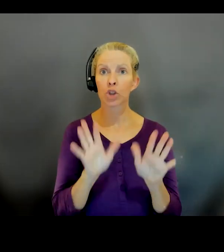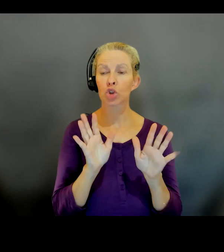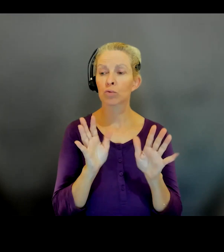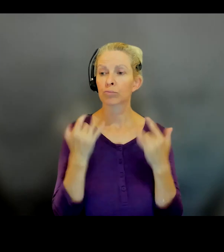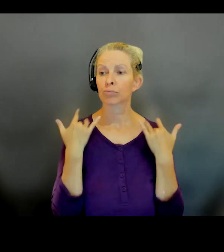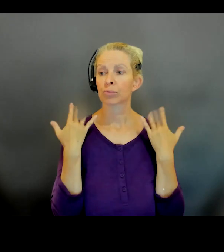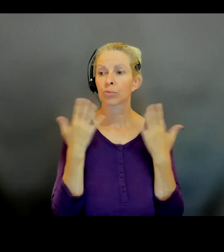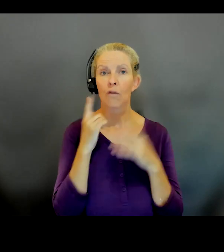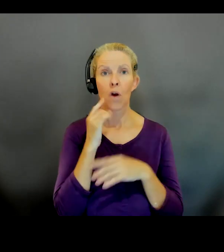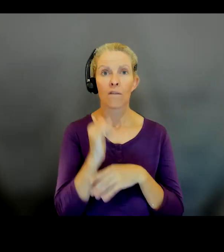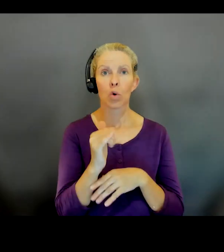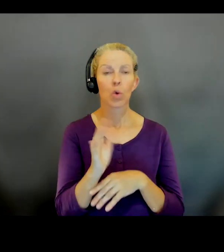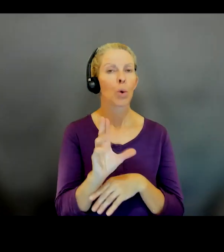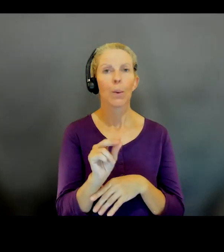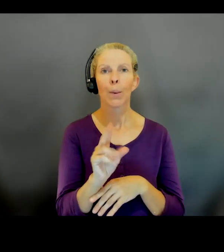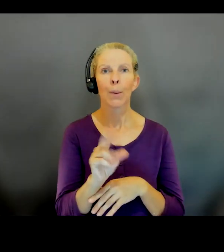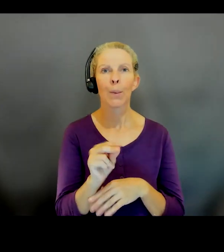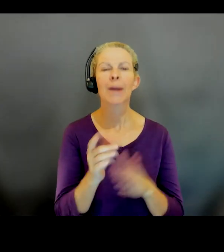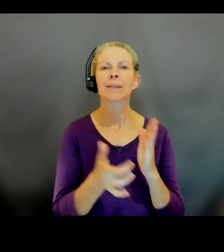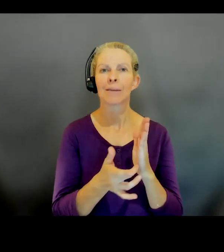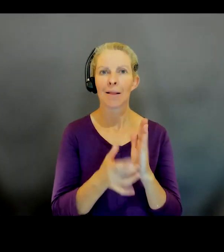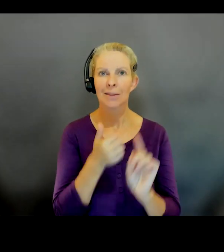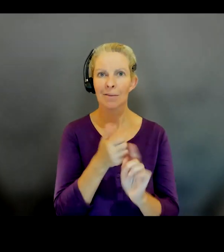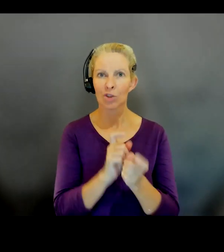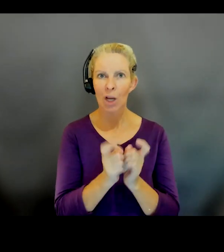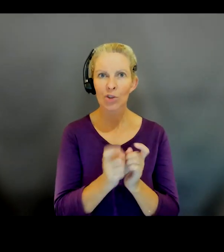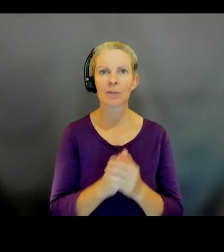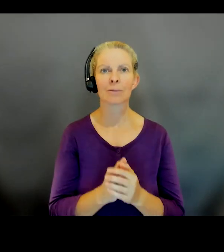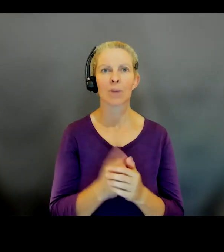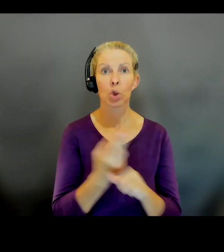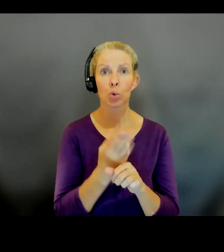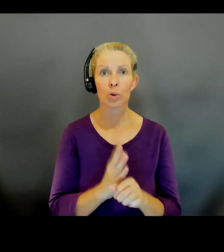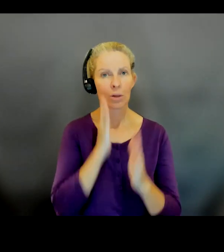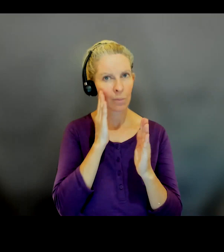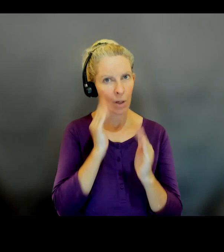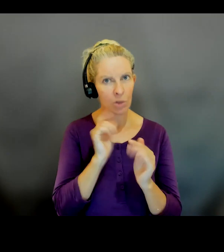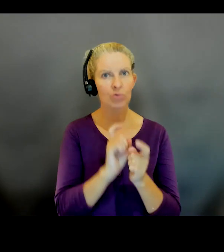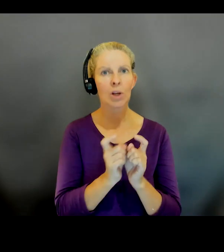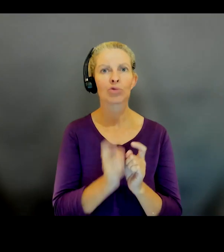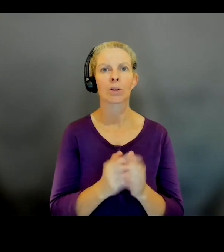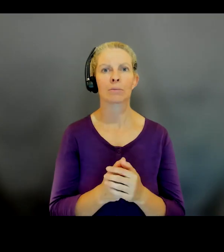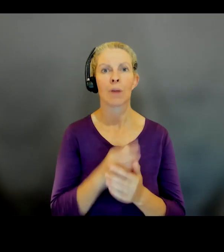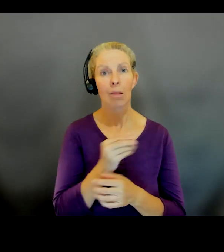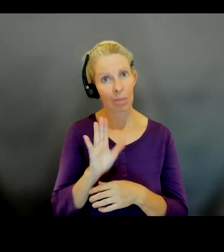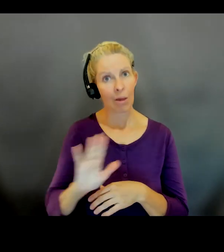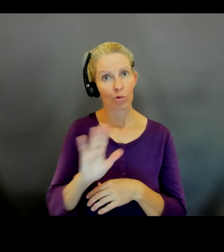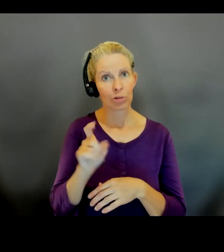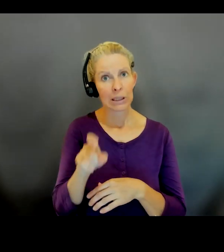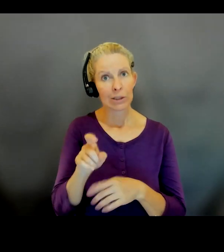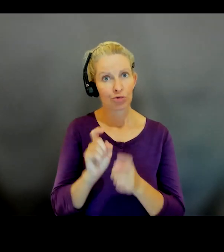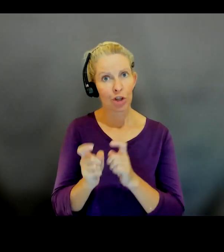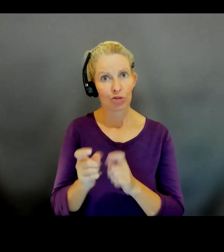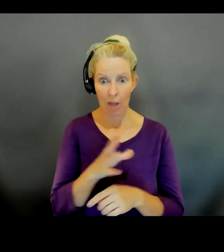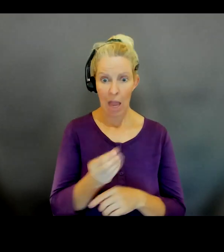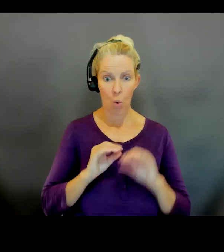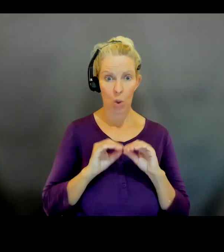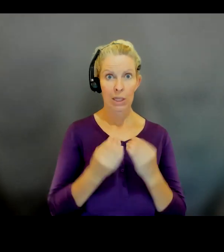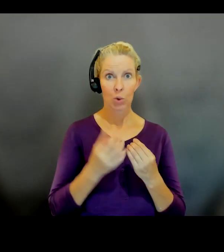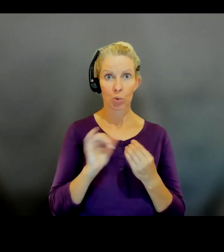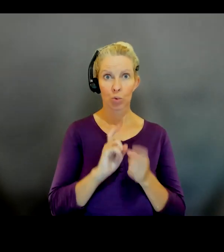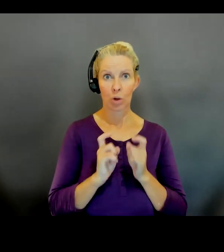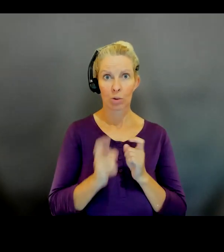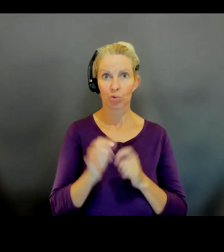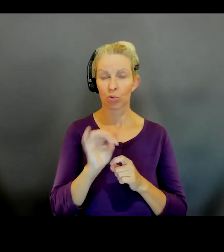users' needs and their expectations change. And even your organization changes. Another hard